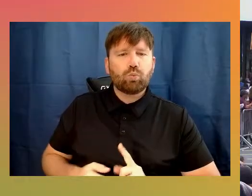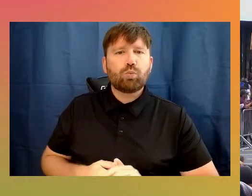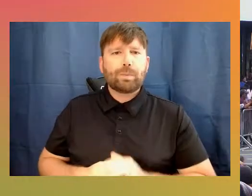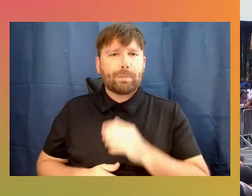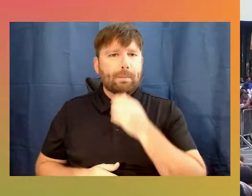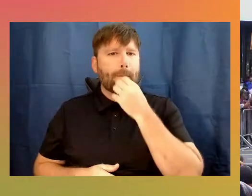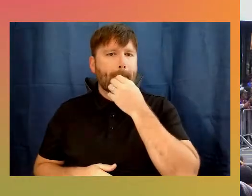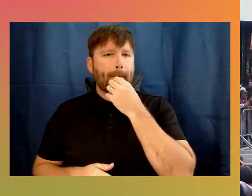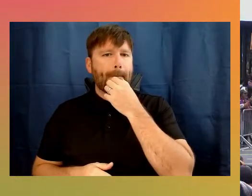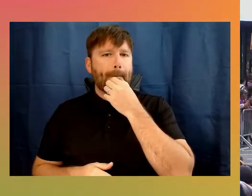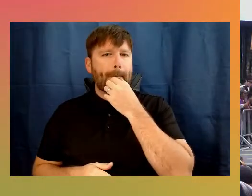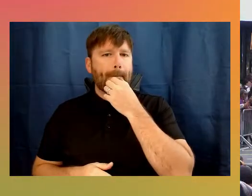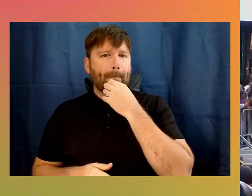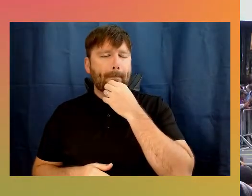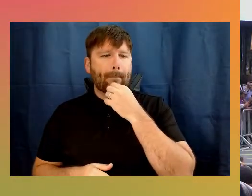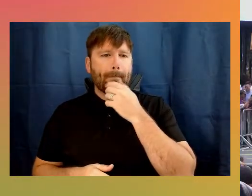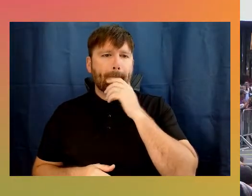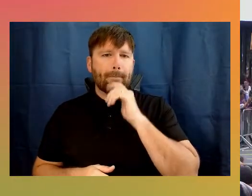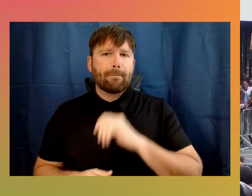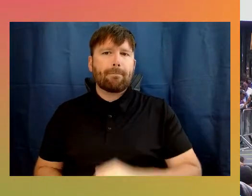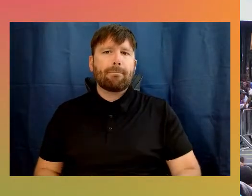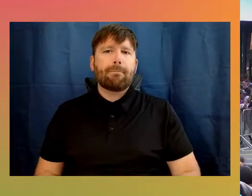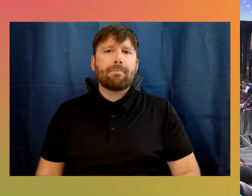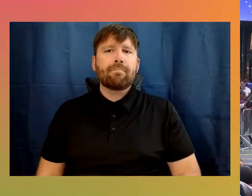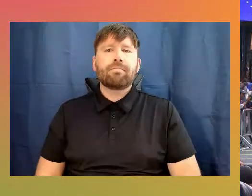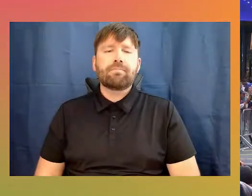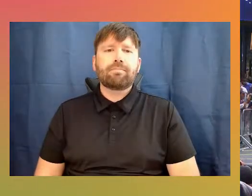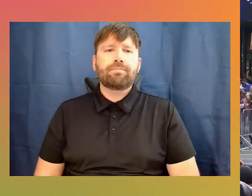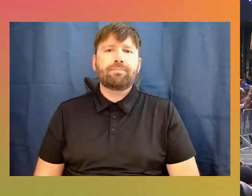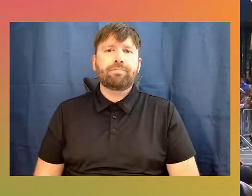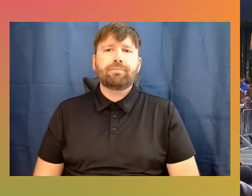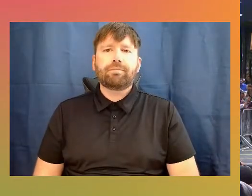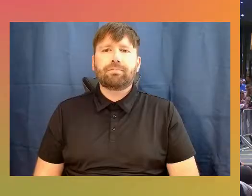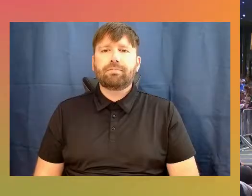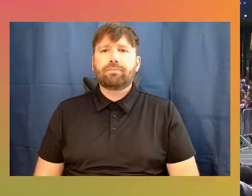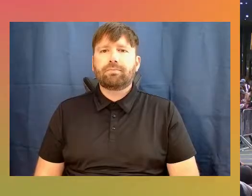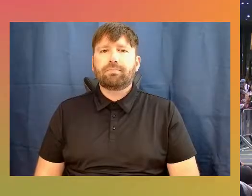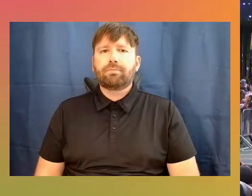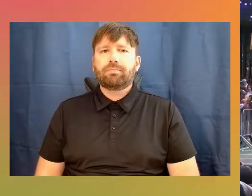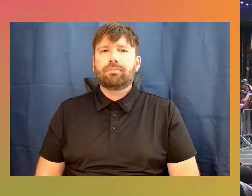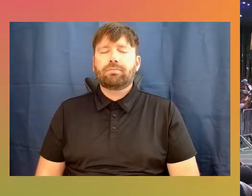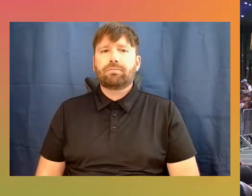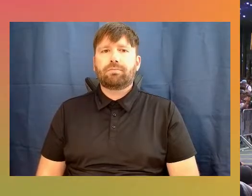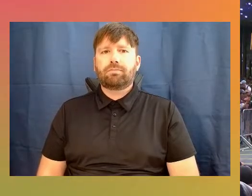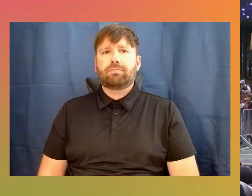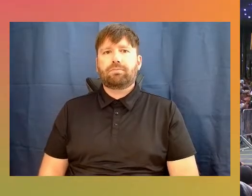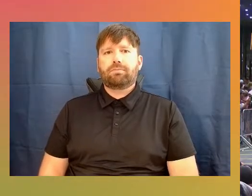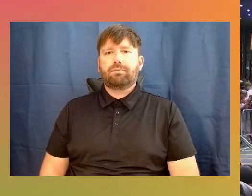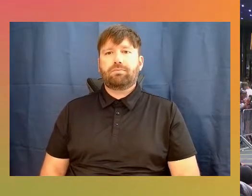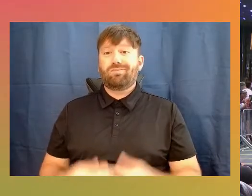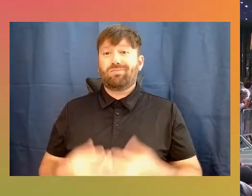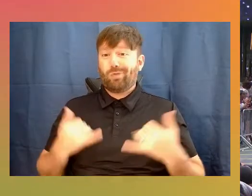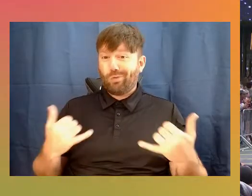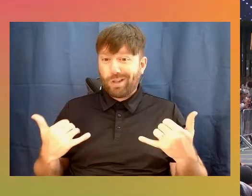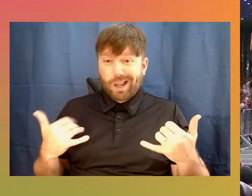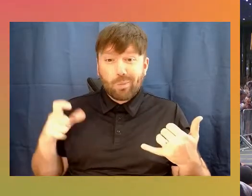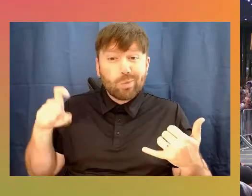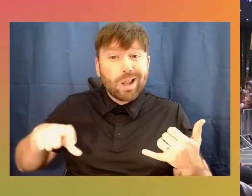THAT YOU SET AT THE BEGINNING OF